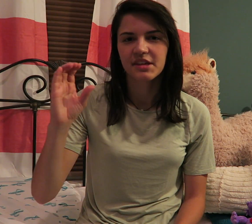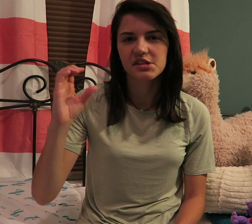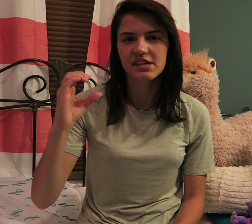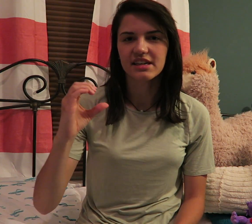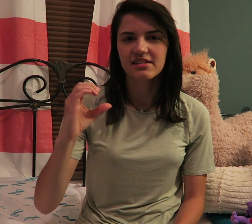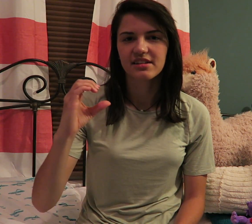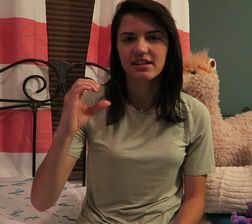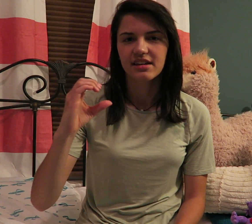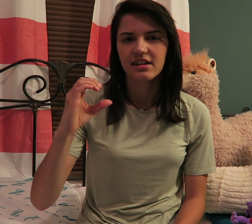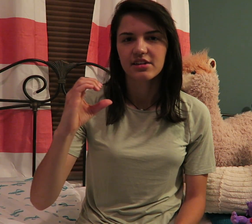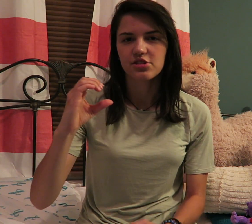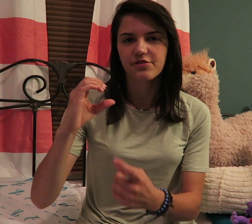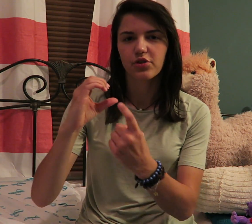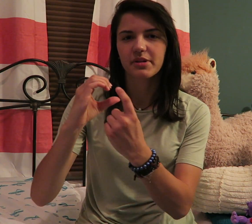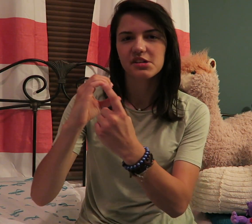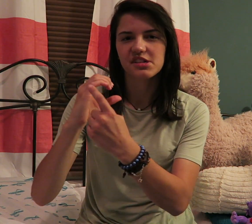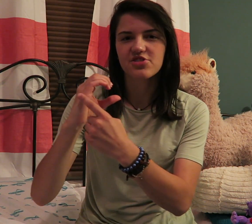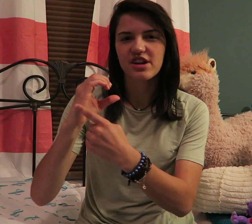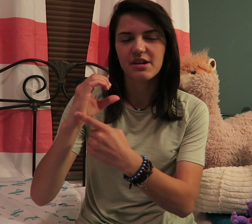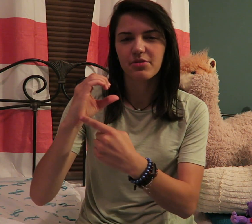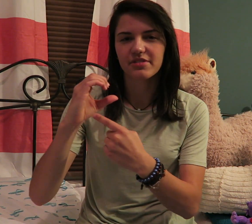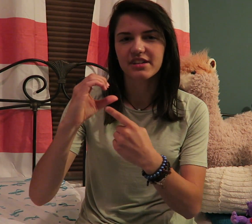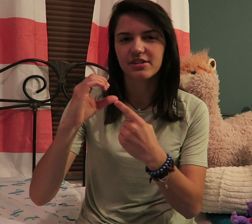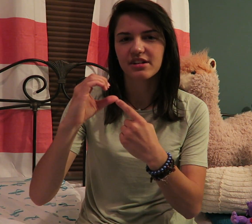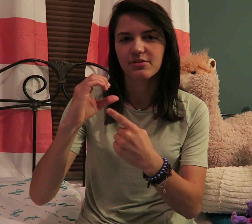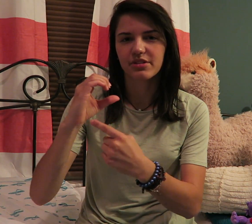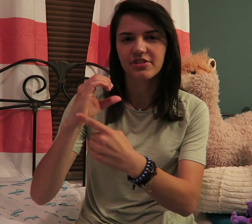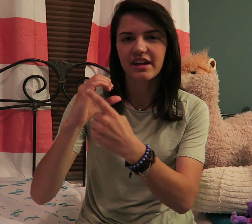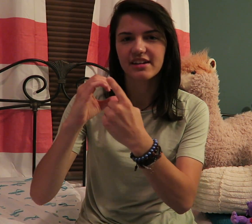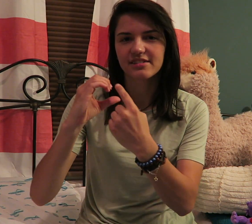C - just forming a C shape over here with your hand